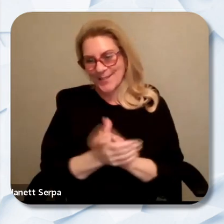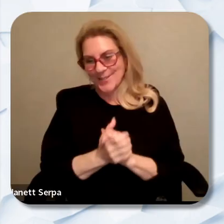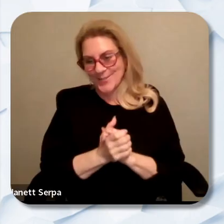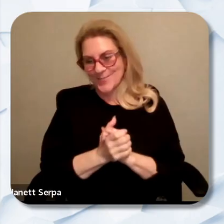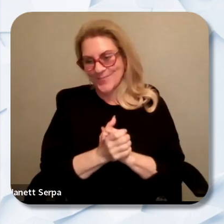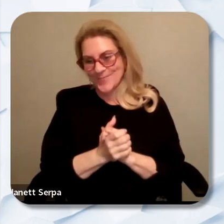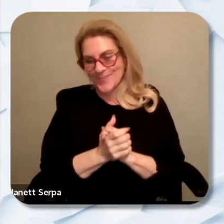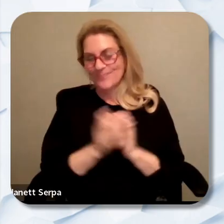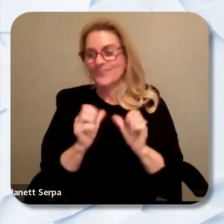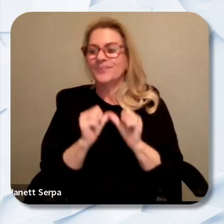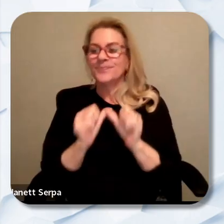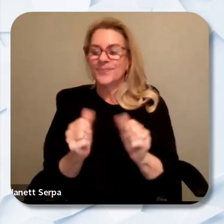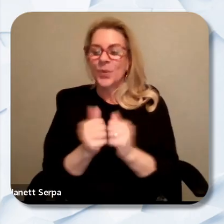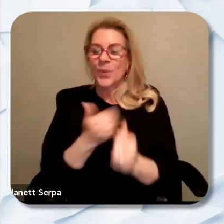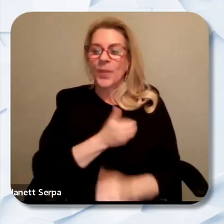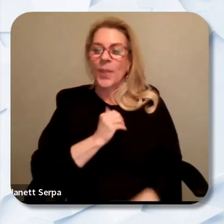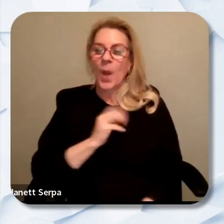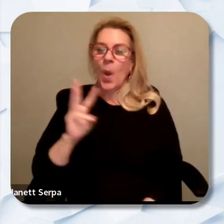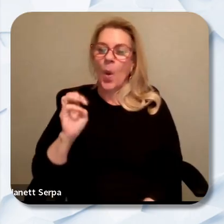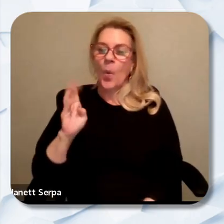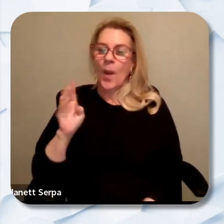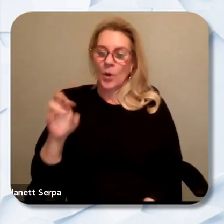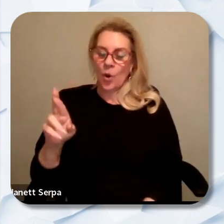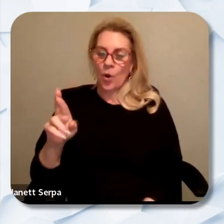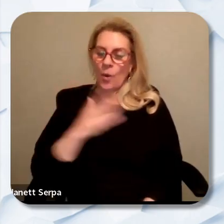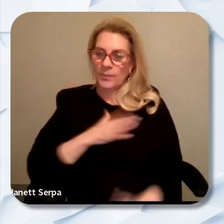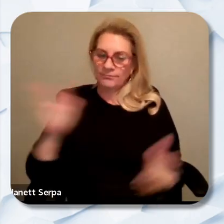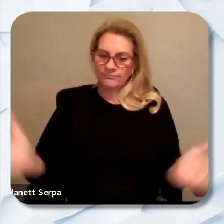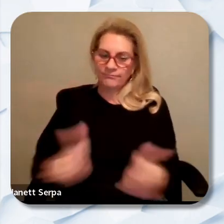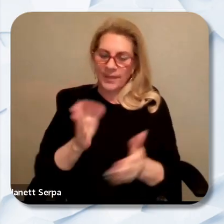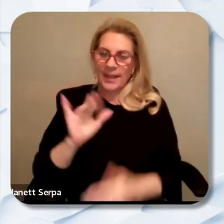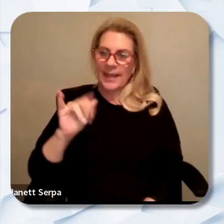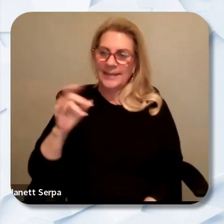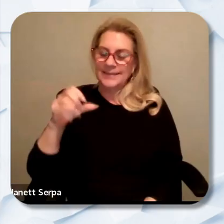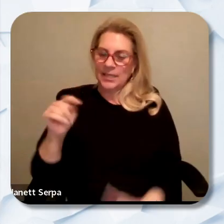As we continue with our webinar we encourage you to apply the insights shared today to strengthen